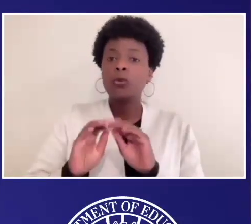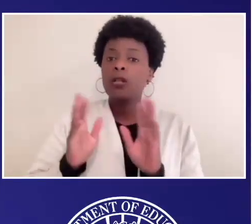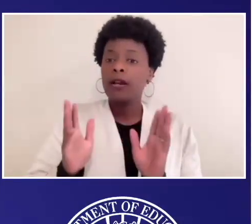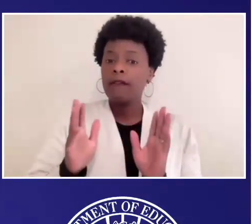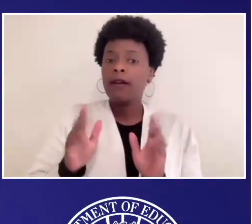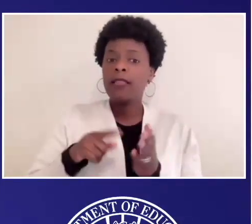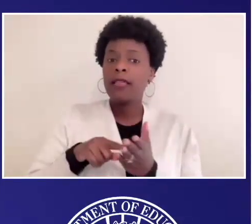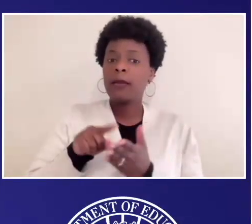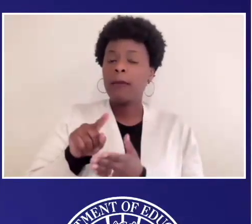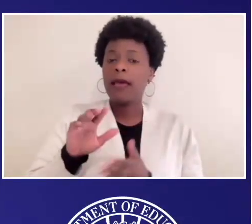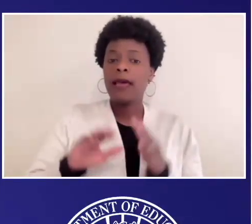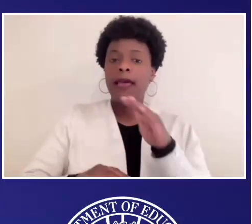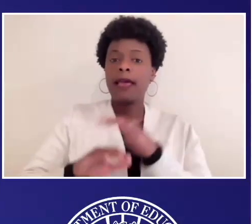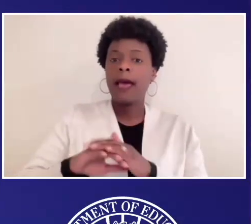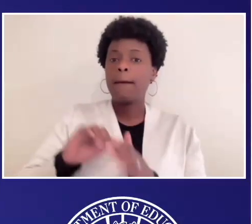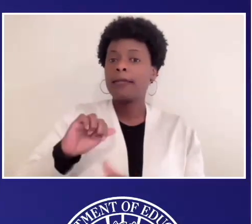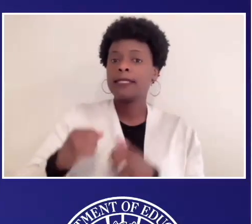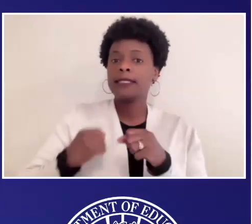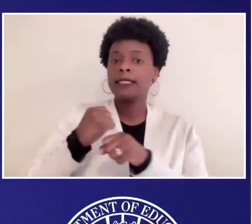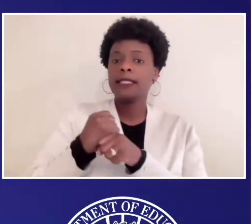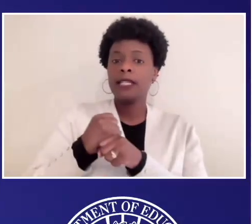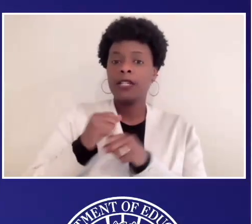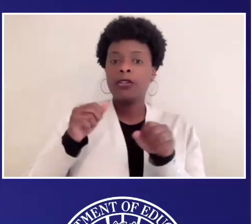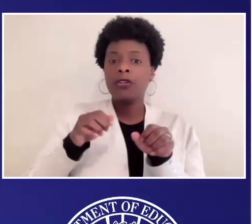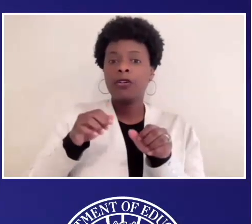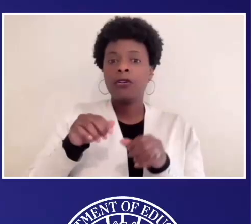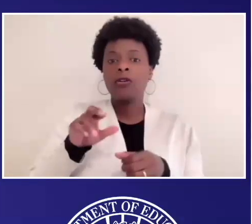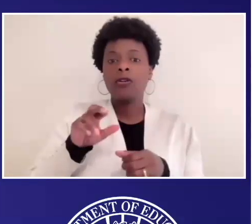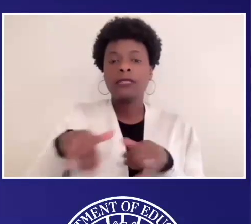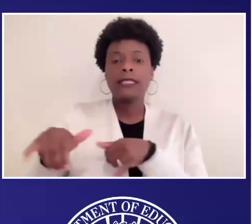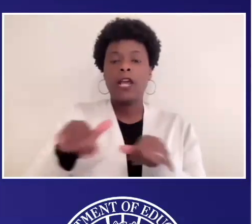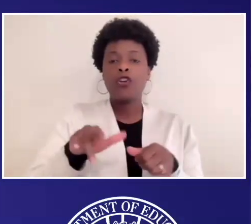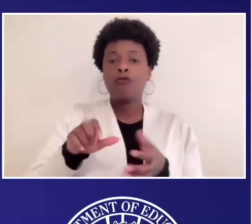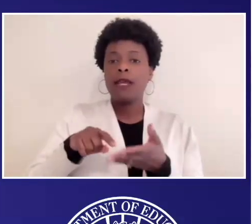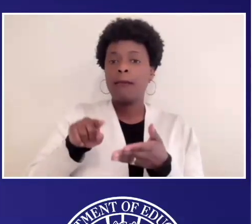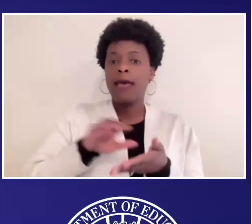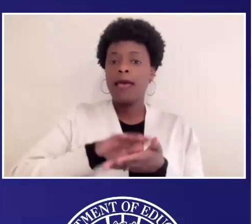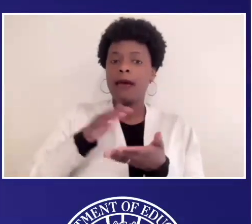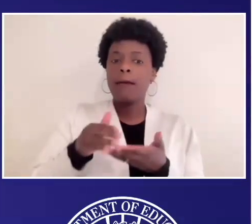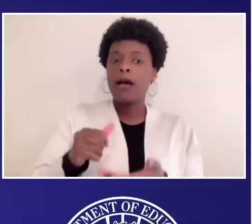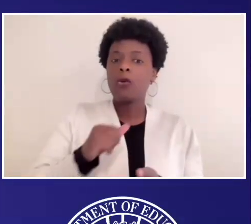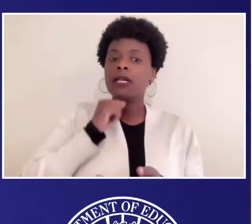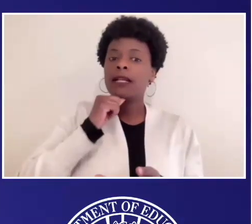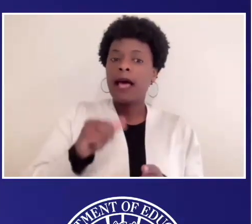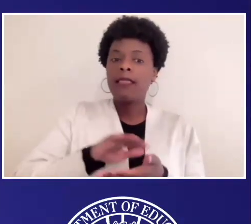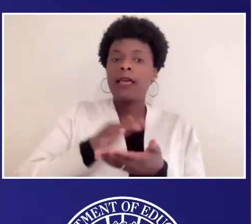is the ten-year standard repayment amount, not, not the applicable amount at the time that the borrower enters the plan.